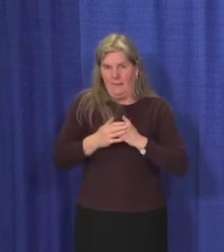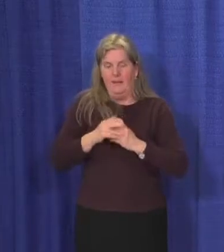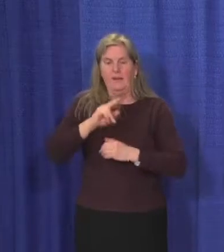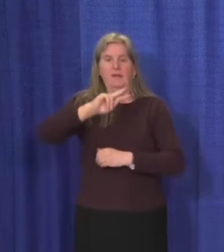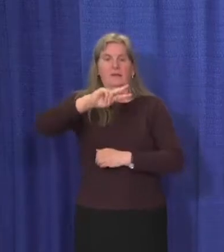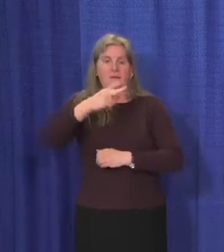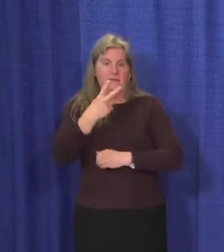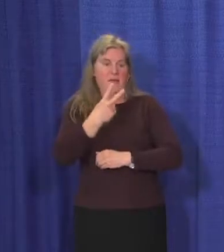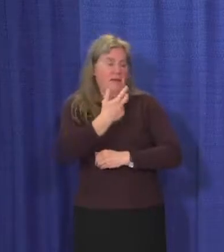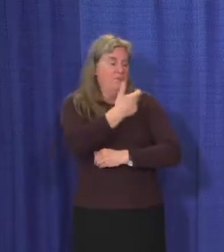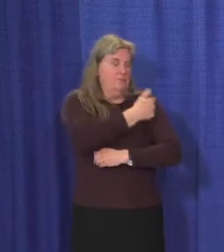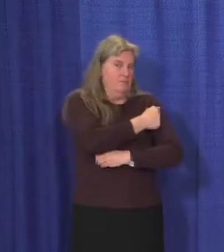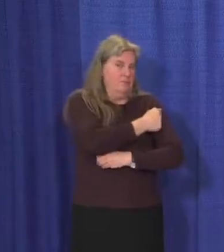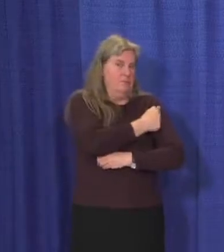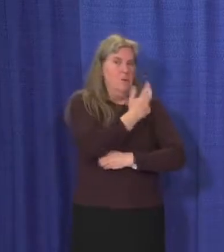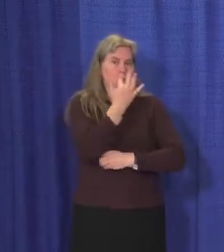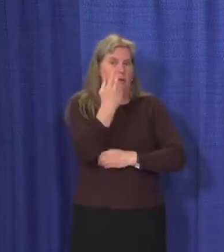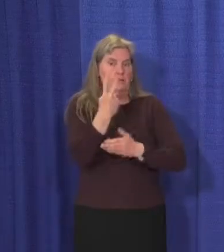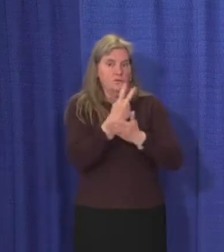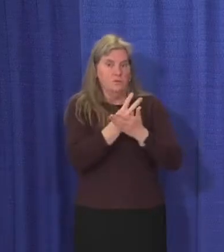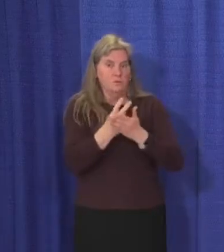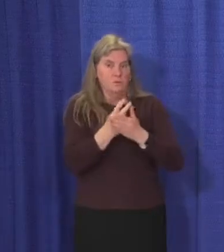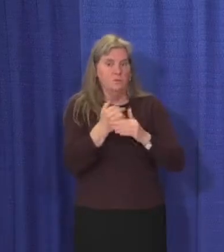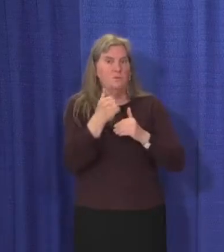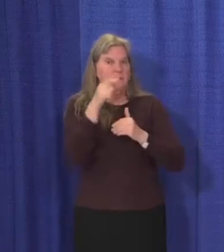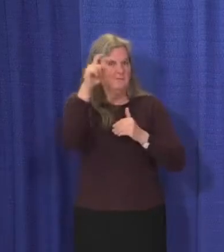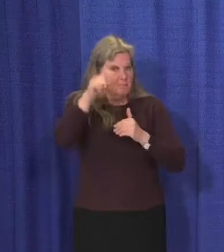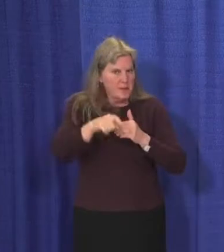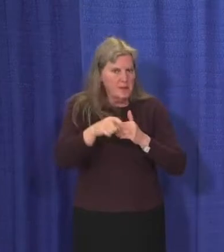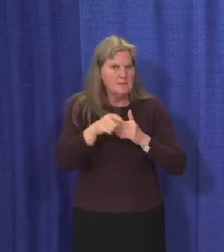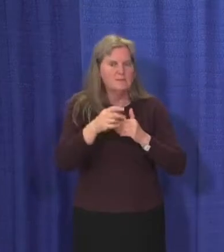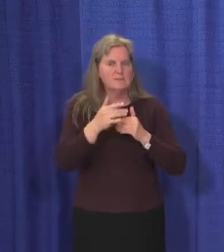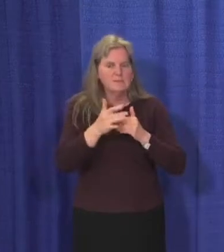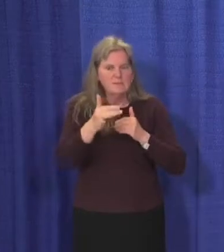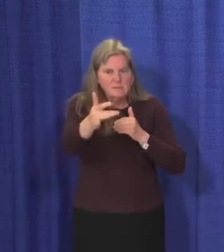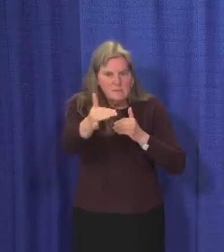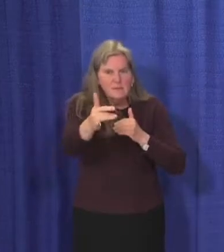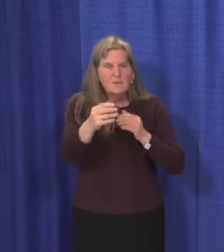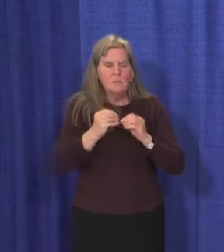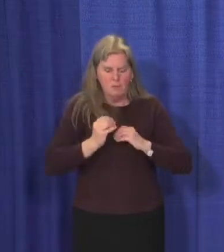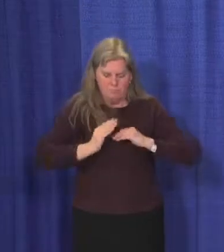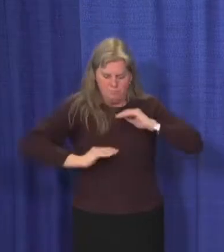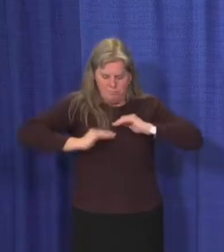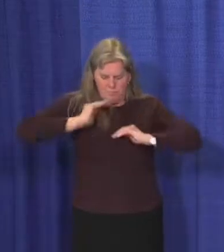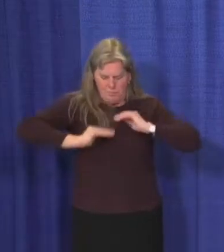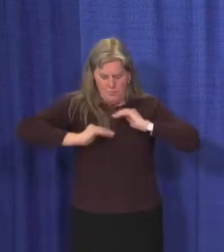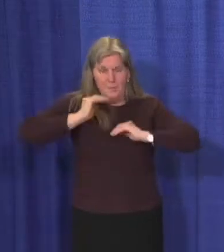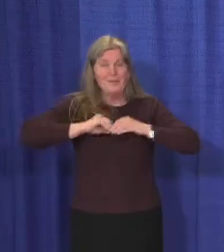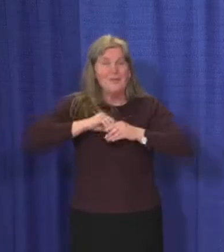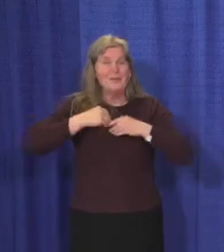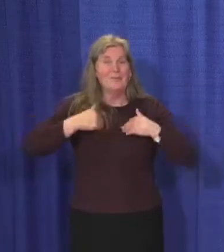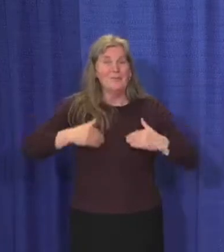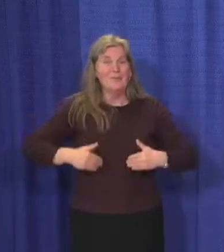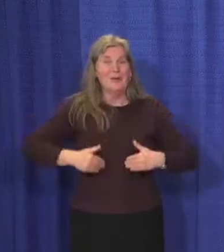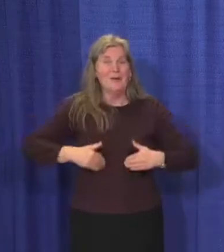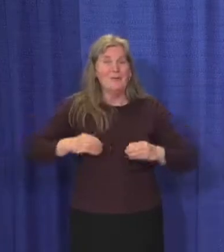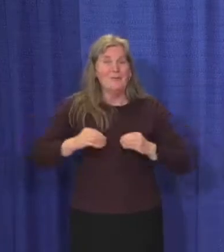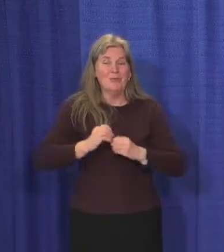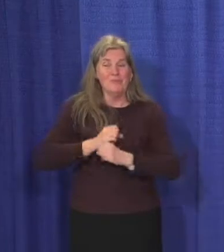weeks to build up immunity than the effectiveness of the vaccine continues to improve beyond that.